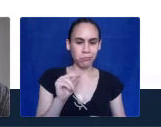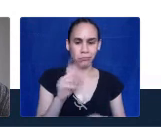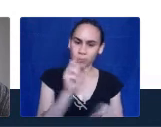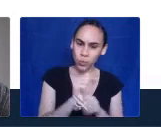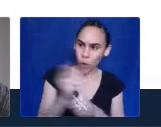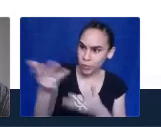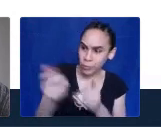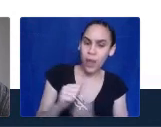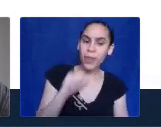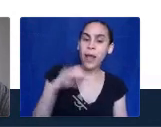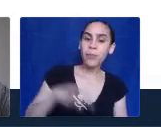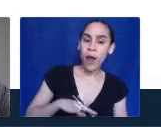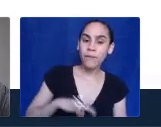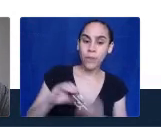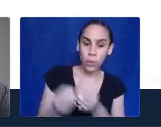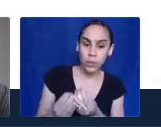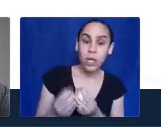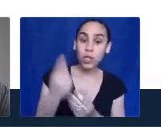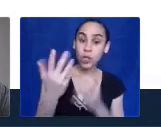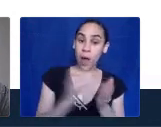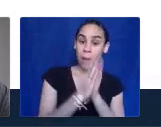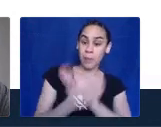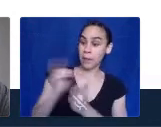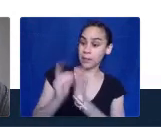let's say they let's say you want to be a designer and you've never been a designer ask nonprofit you